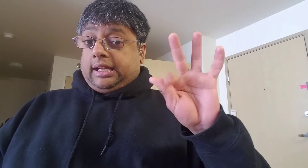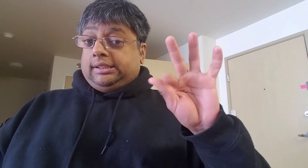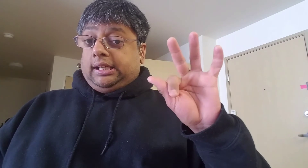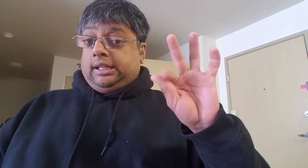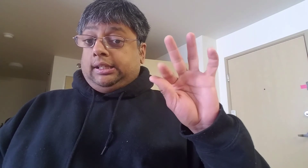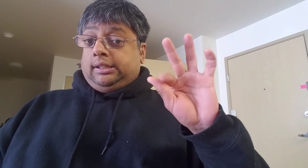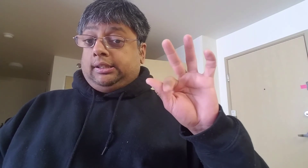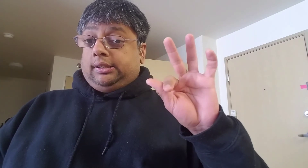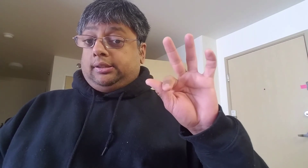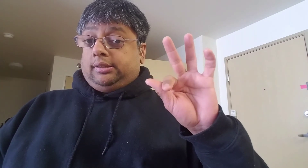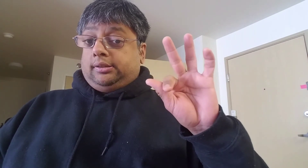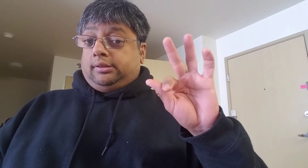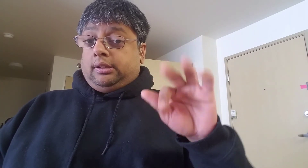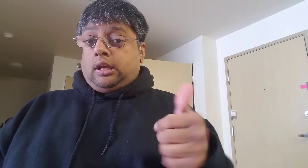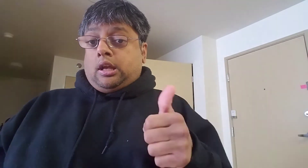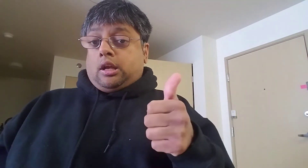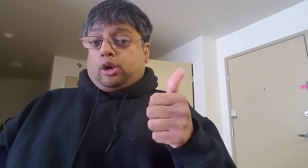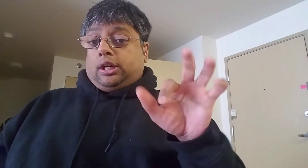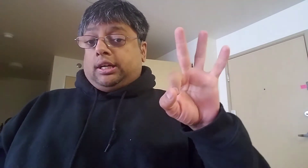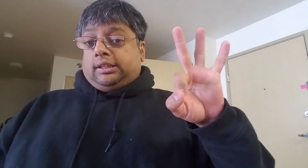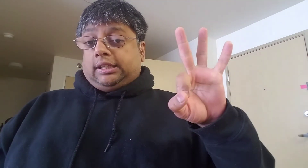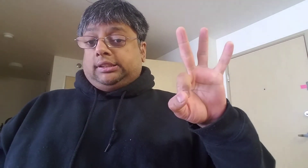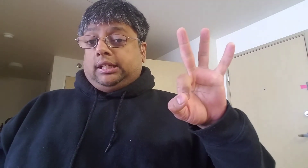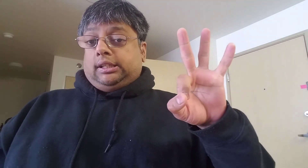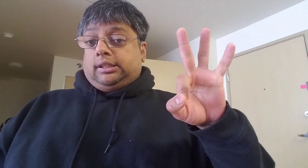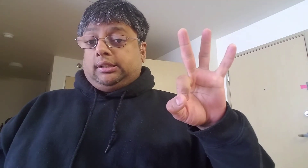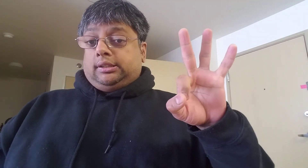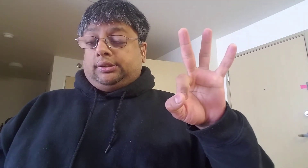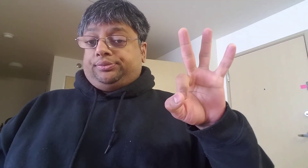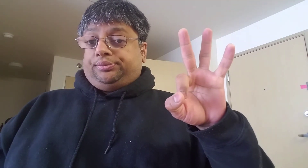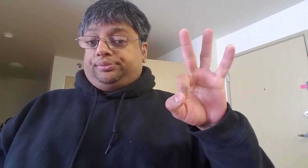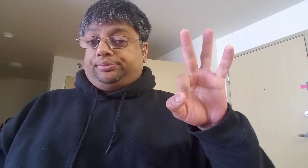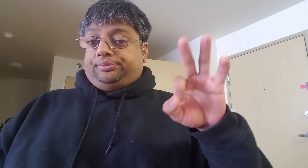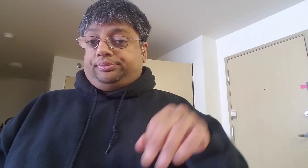"Nineteen" (or "Ten" plus "Nine")